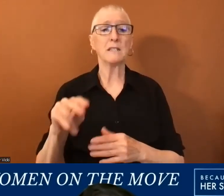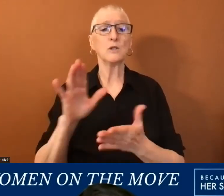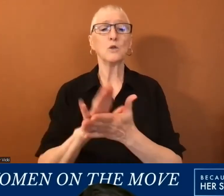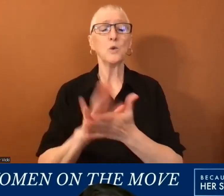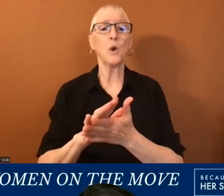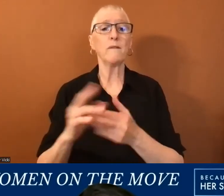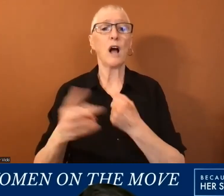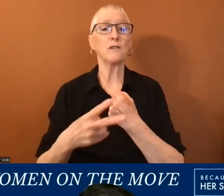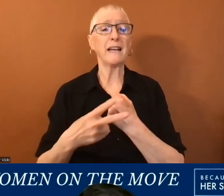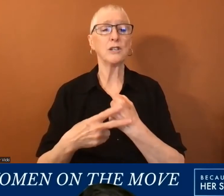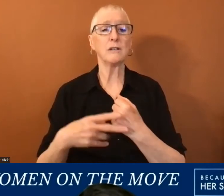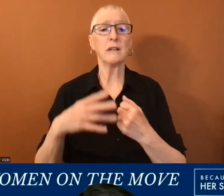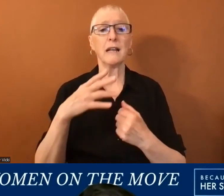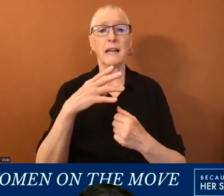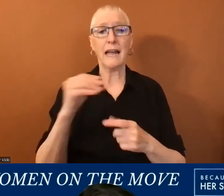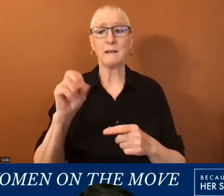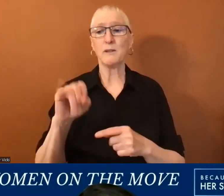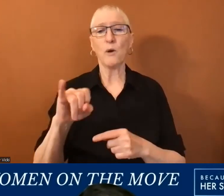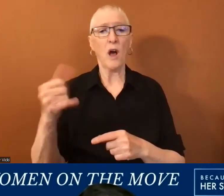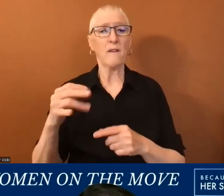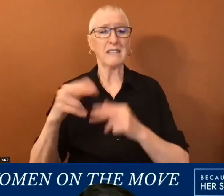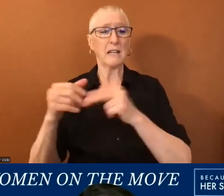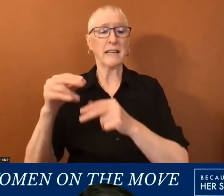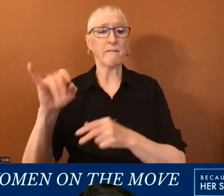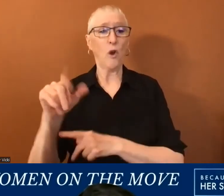and also worked at a Smithsonian facility down in Florida to work with coral reefs